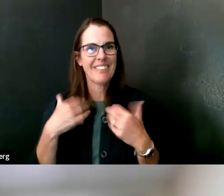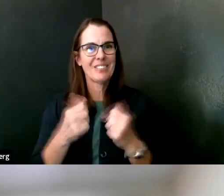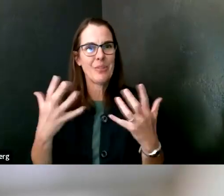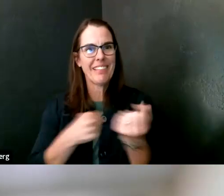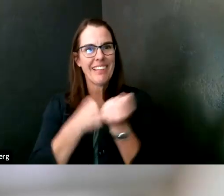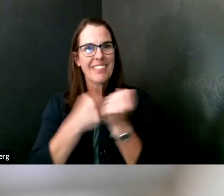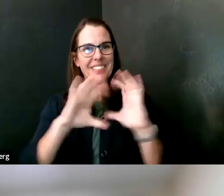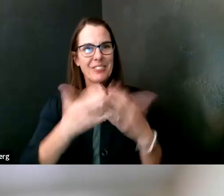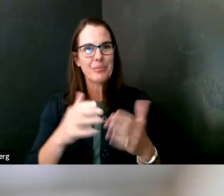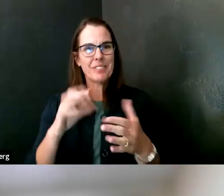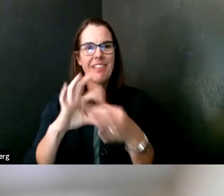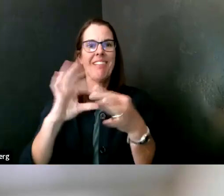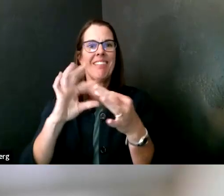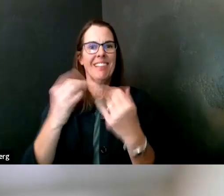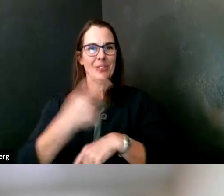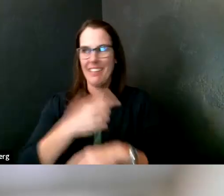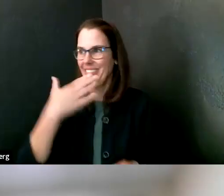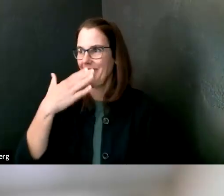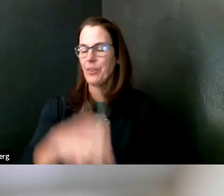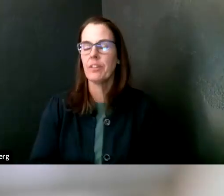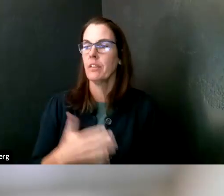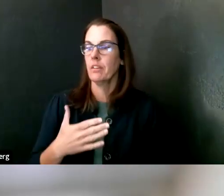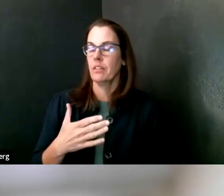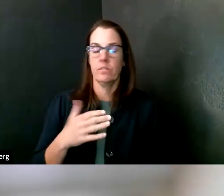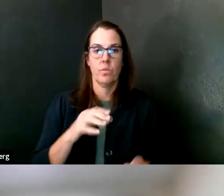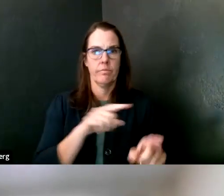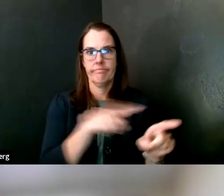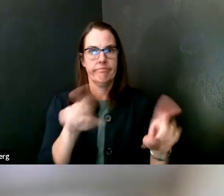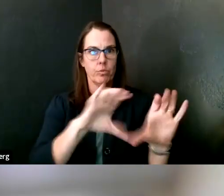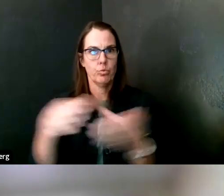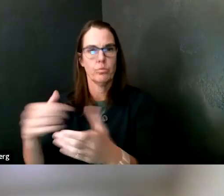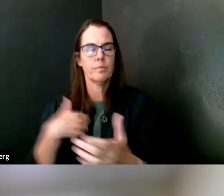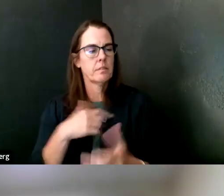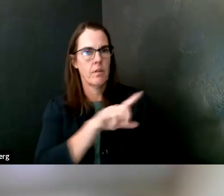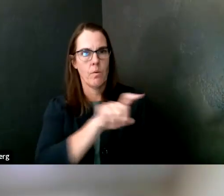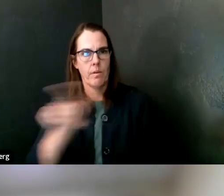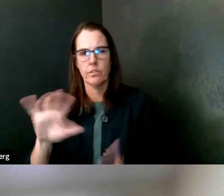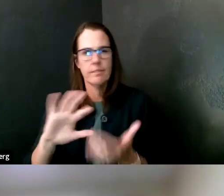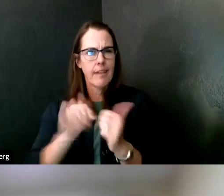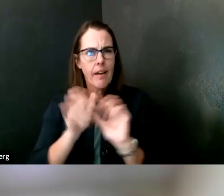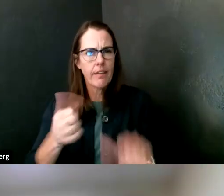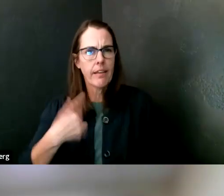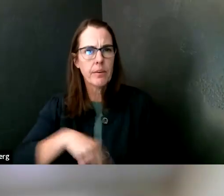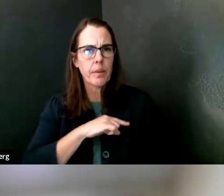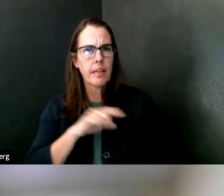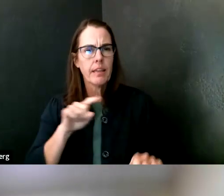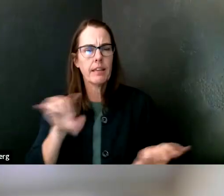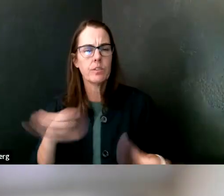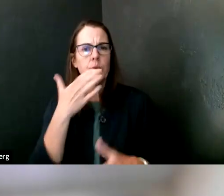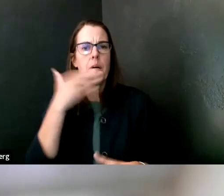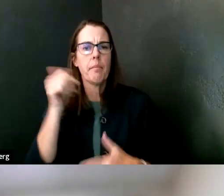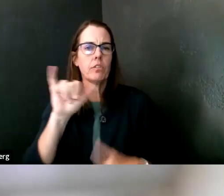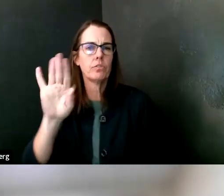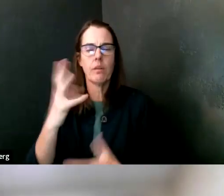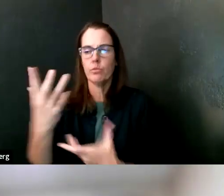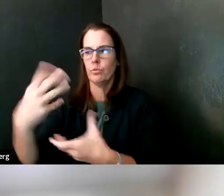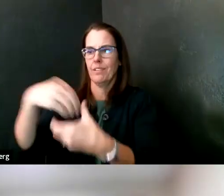speaking today. And my question to all of you is how might we have done a better job to include